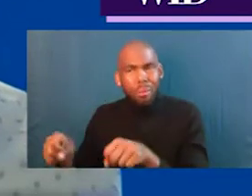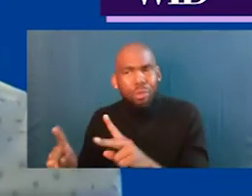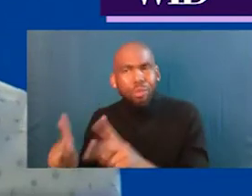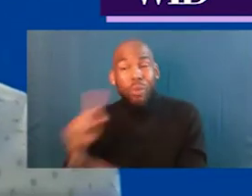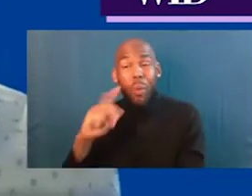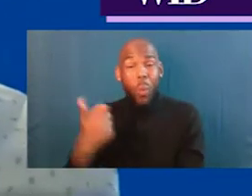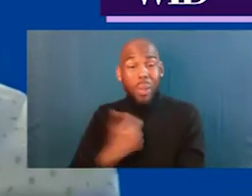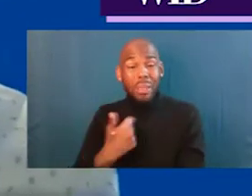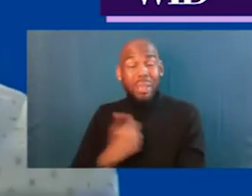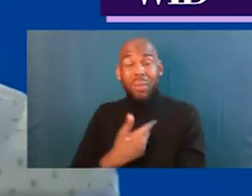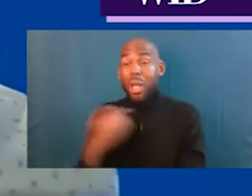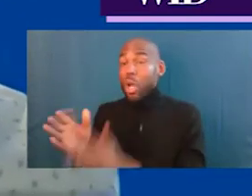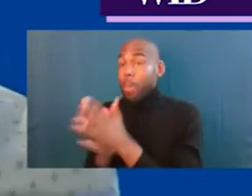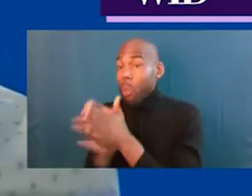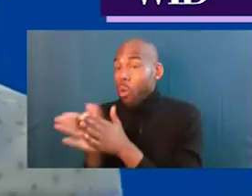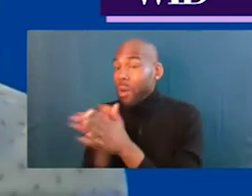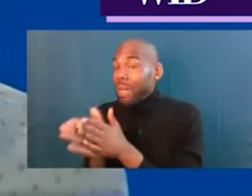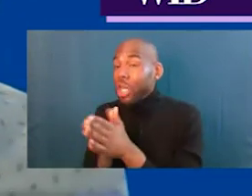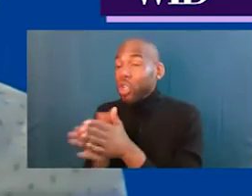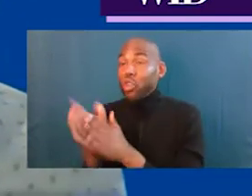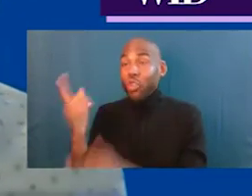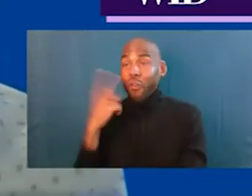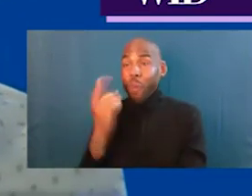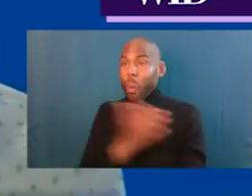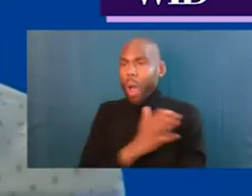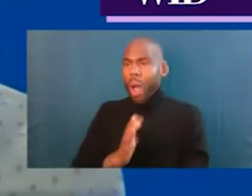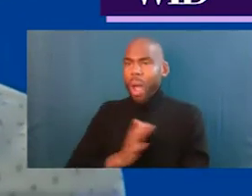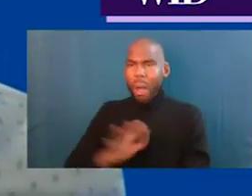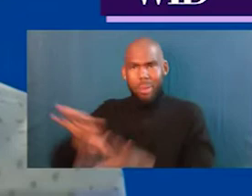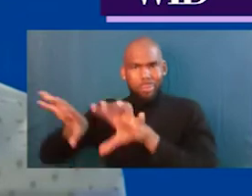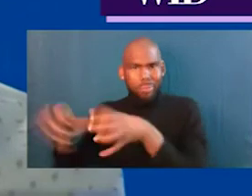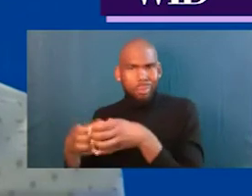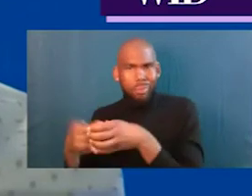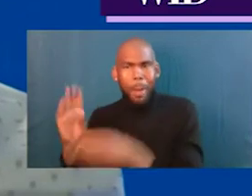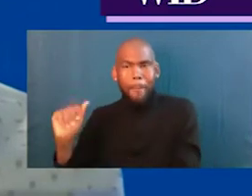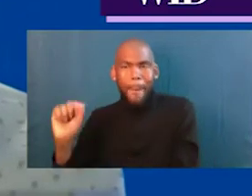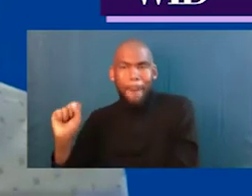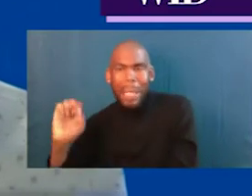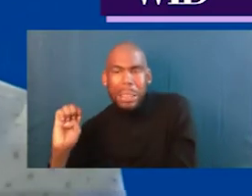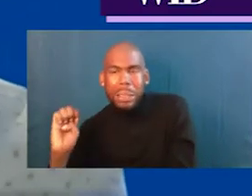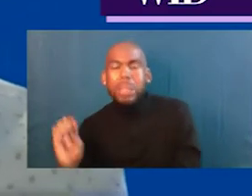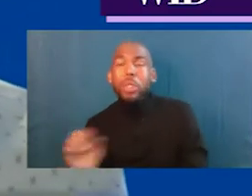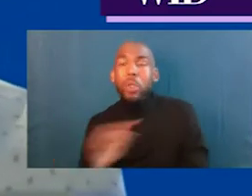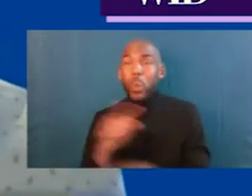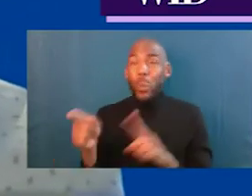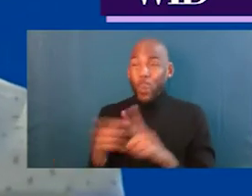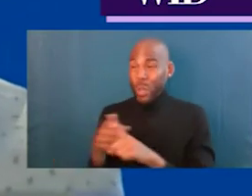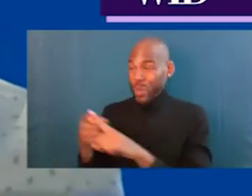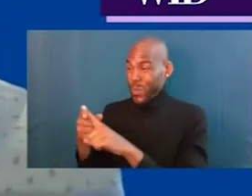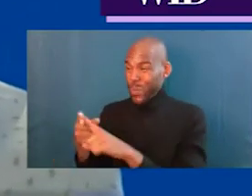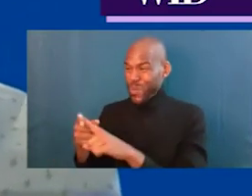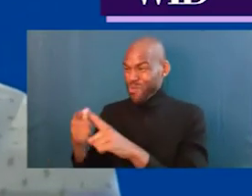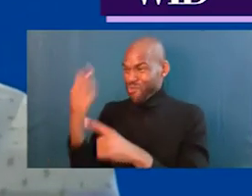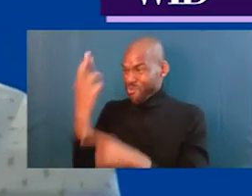and it's a great motivator of our employee base. So when you tie all those things together,